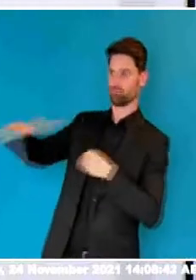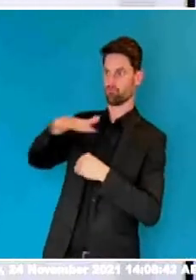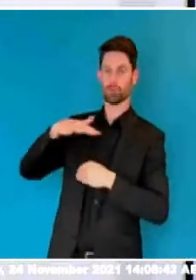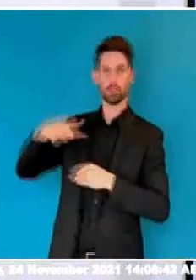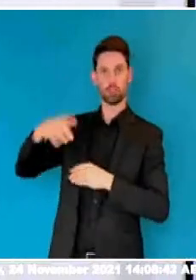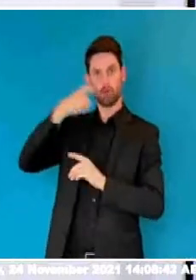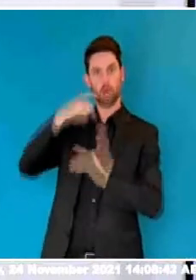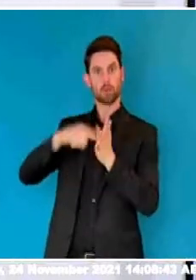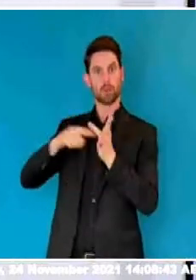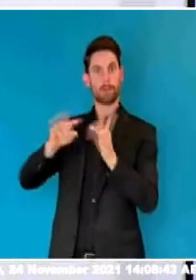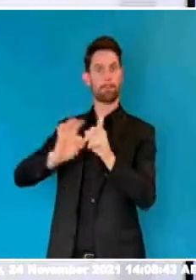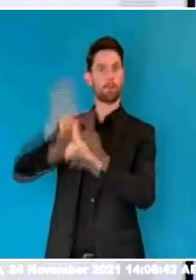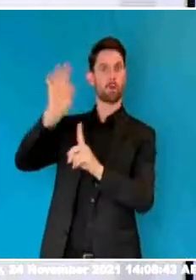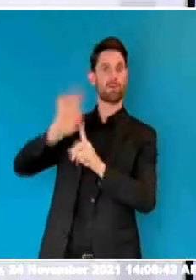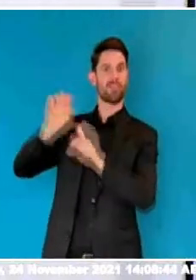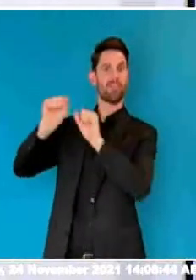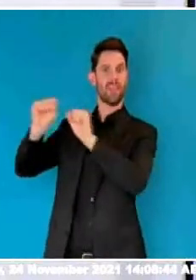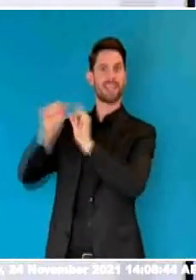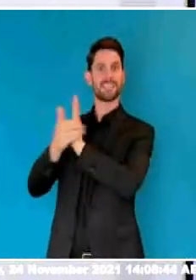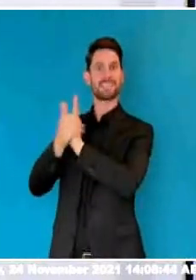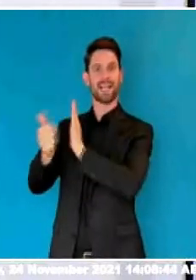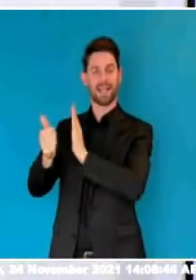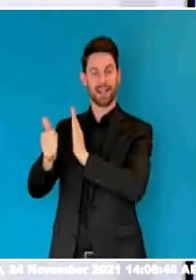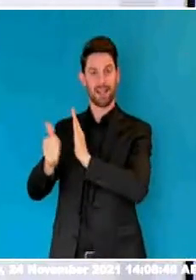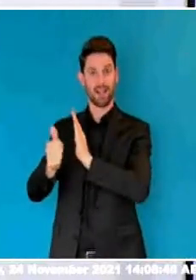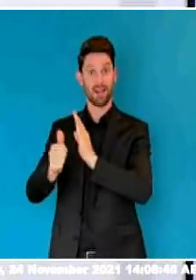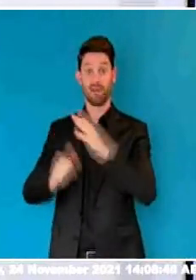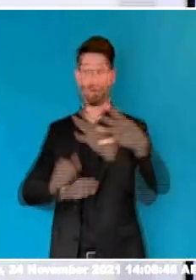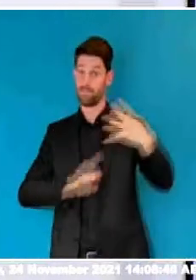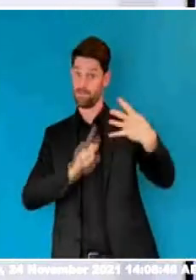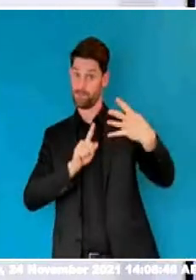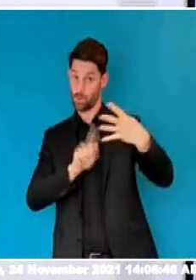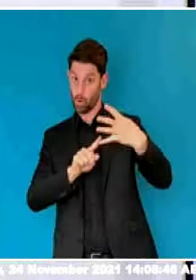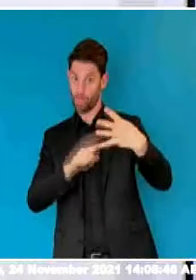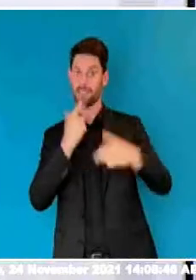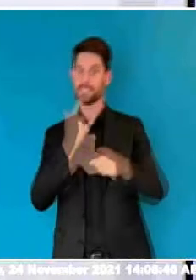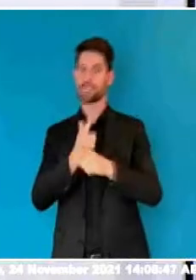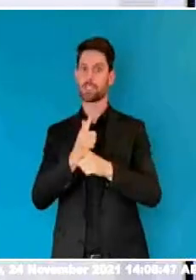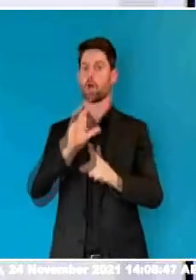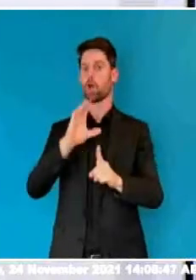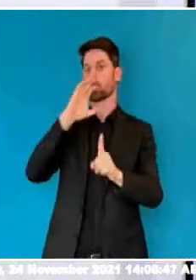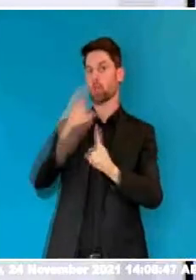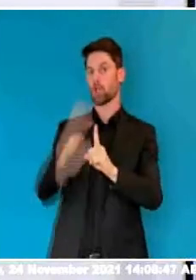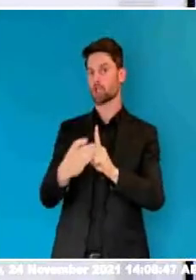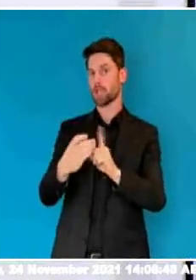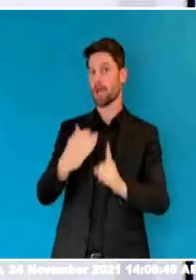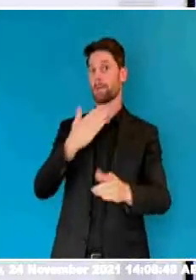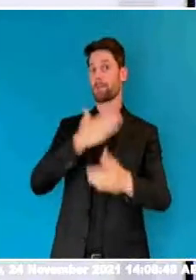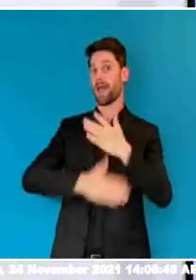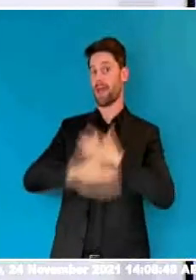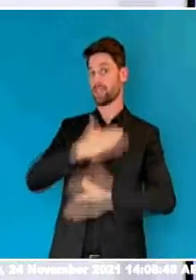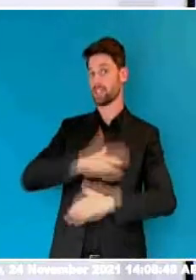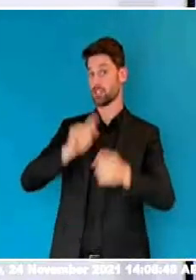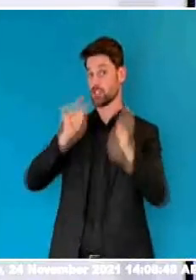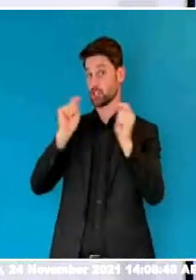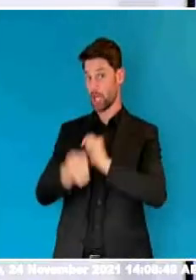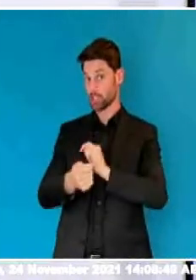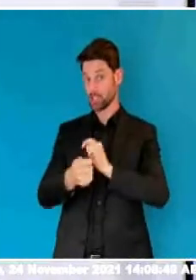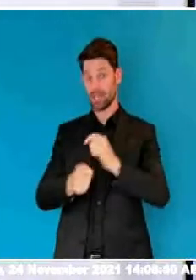capability. Pillar 4 is driving cultural and behavioural change and Pillar 5 focuses